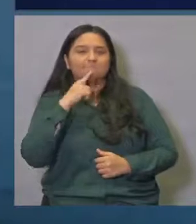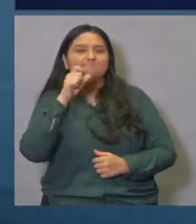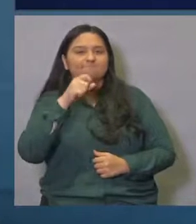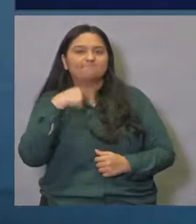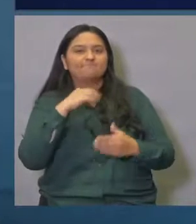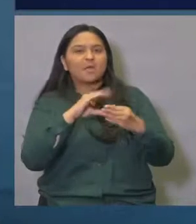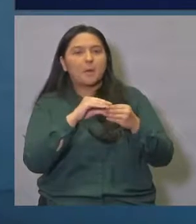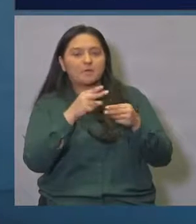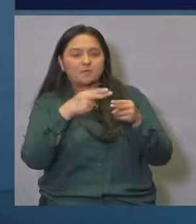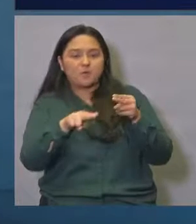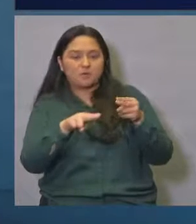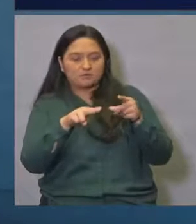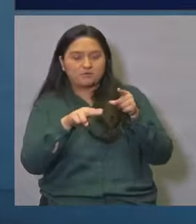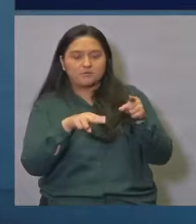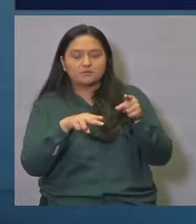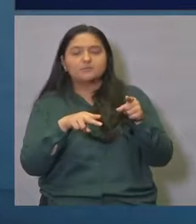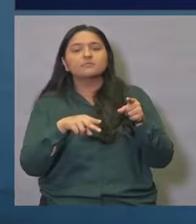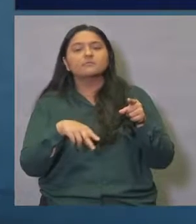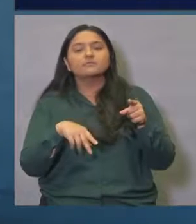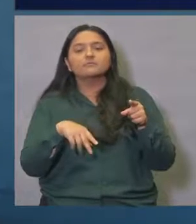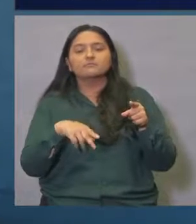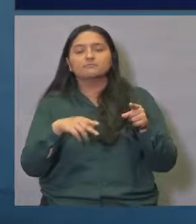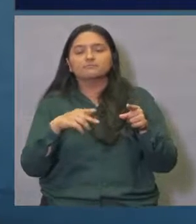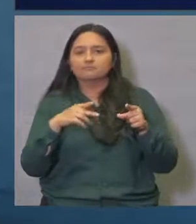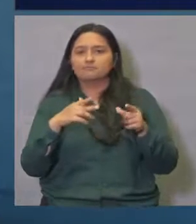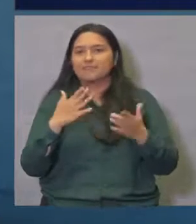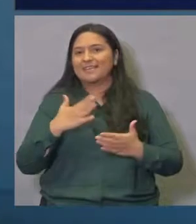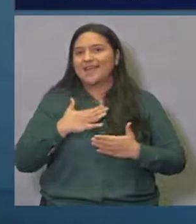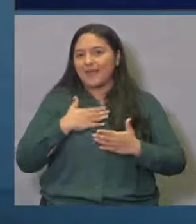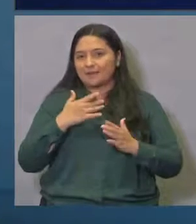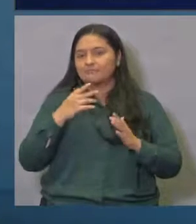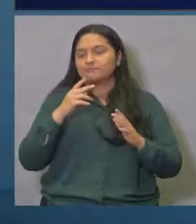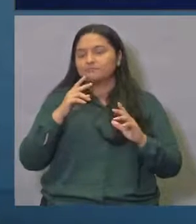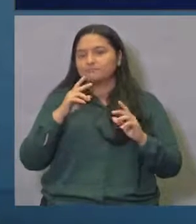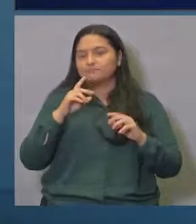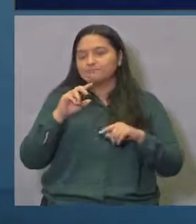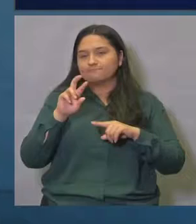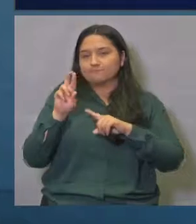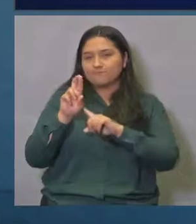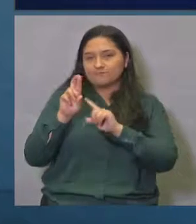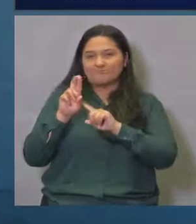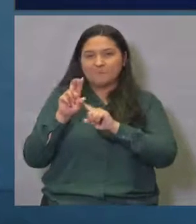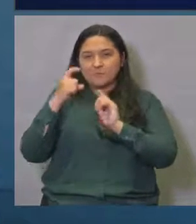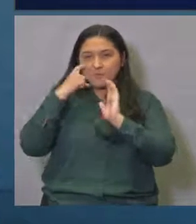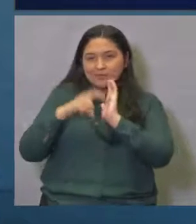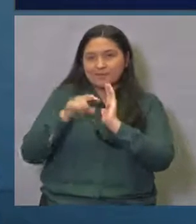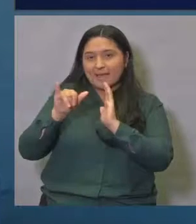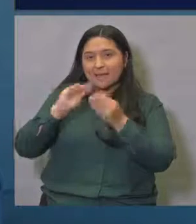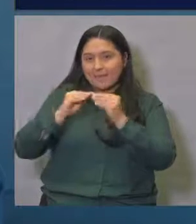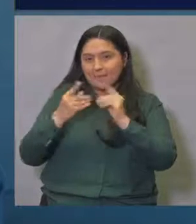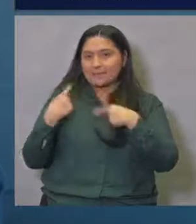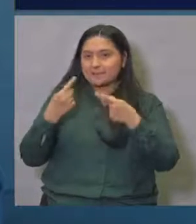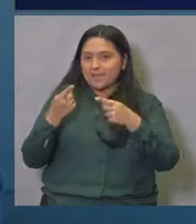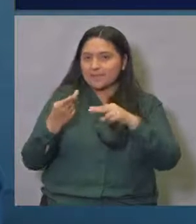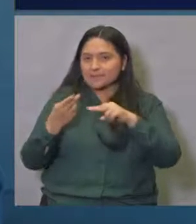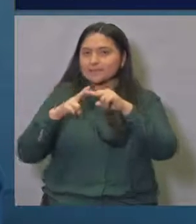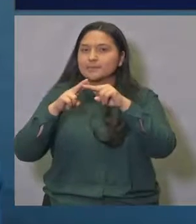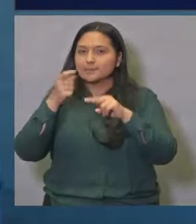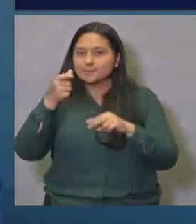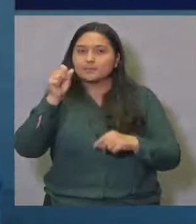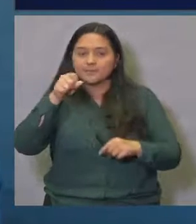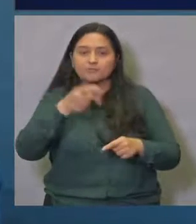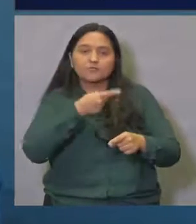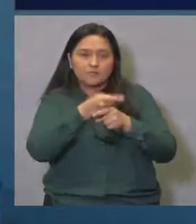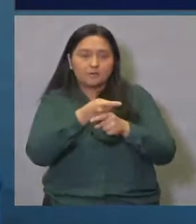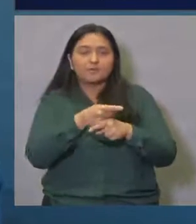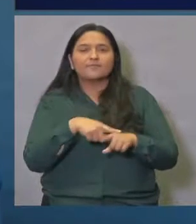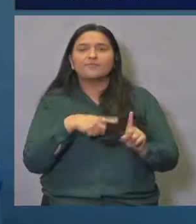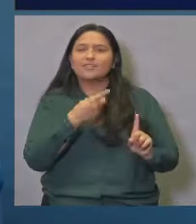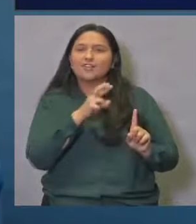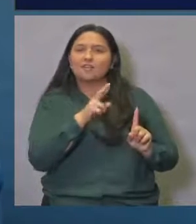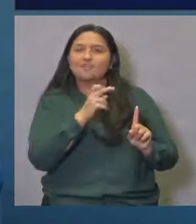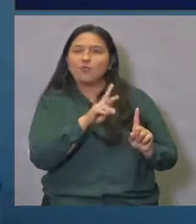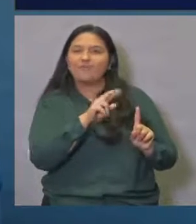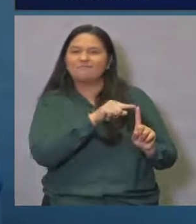I WILL COMMENT BRIEFLY ON